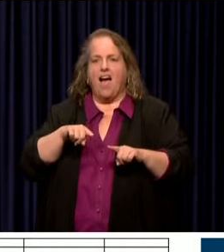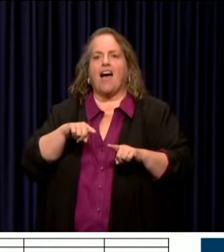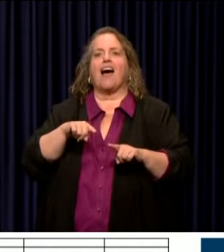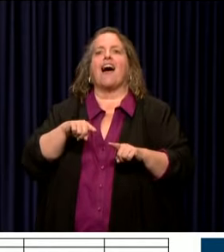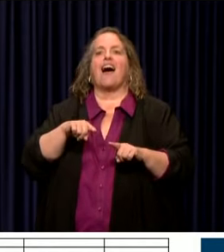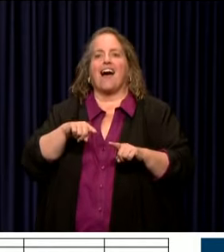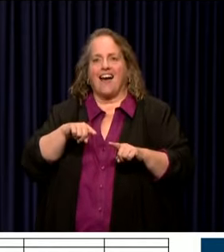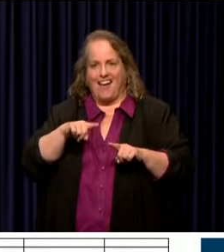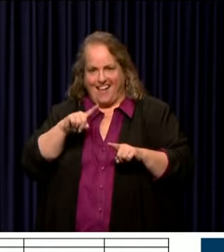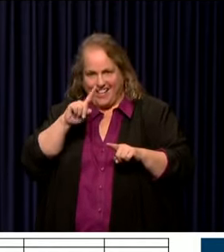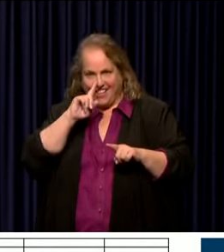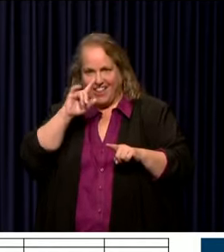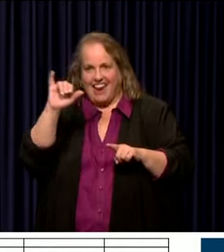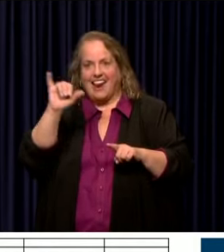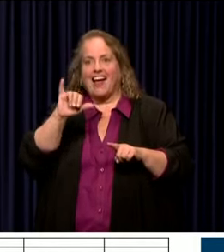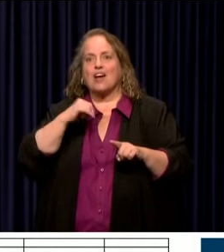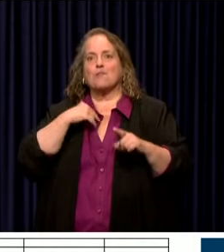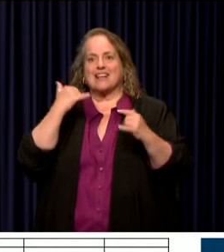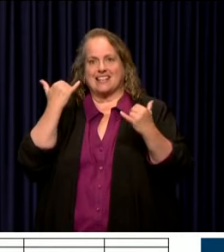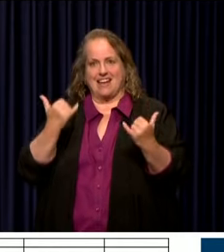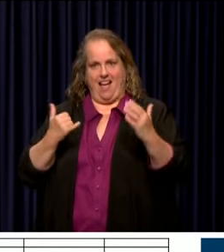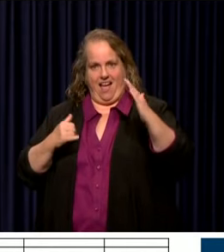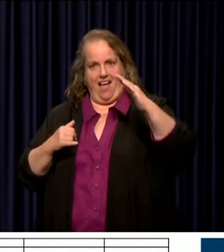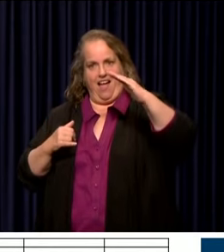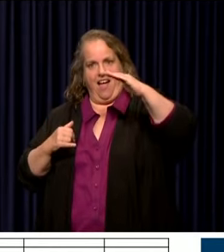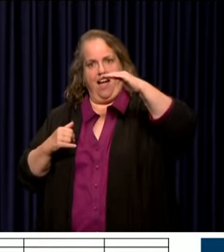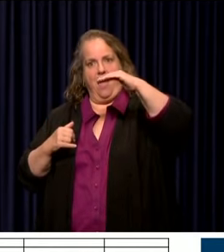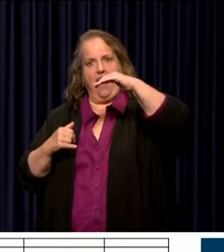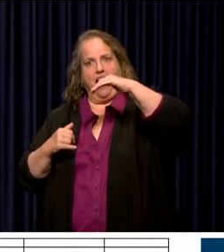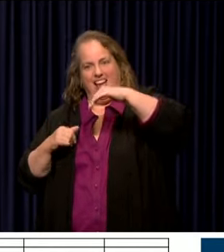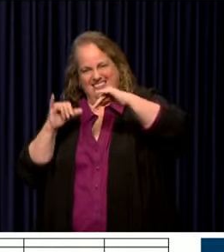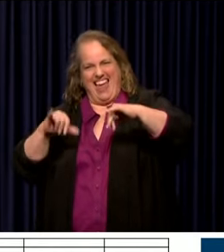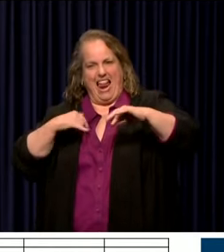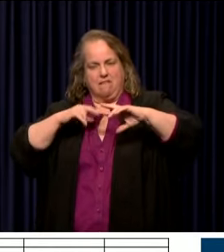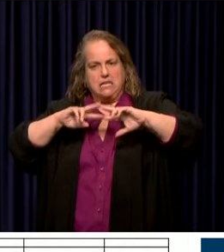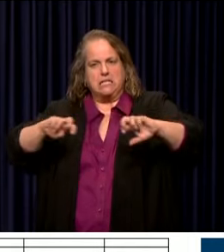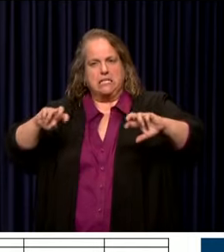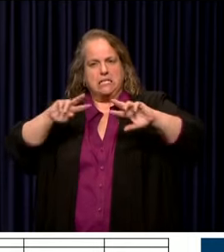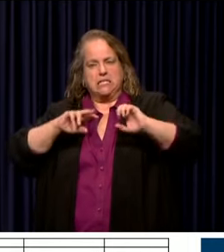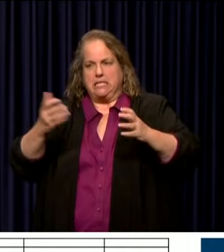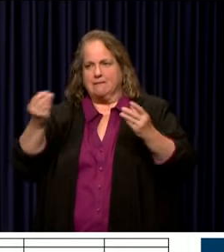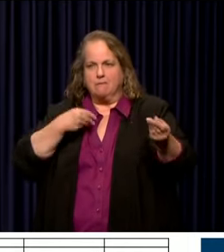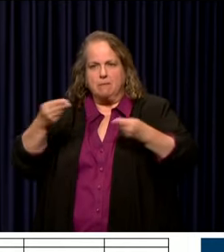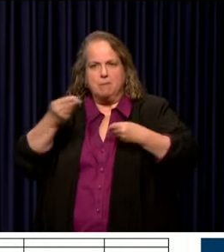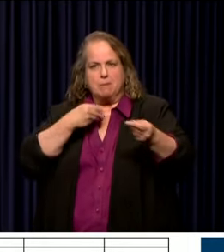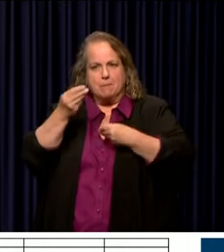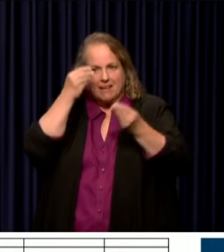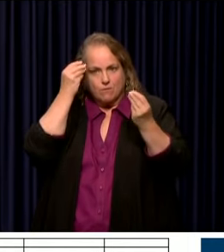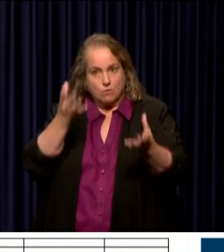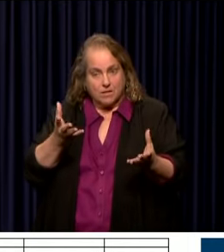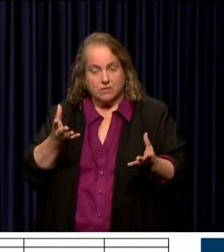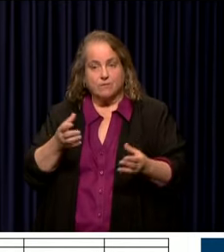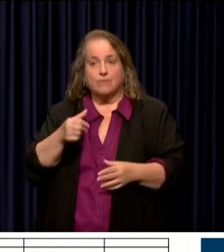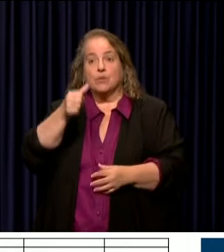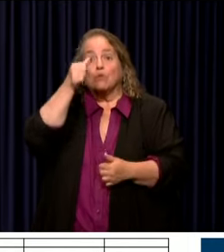HECK OF A LOT FURTHER THAN WHERE WE WERE A WEEK OR TWO WEEKS AGO. SO WE HAD FOUR SITES UP TO DATE.